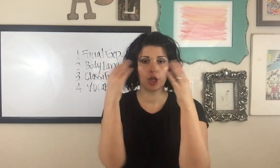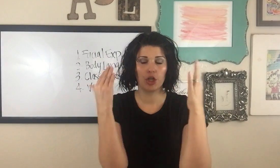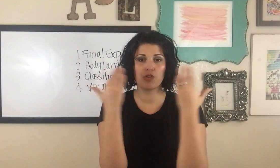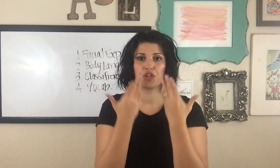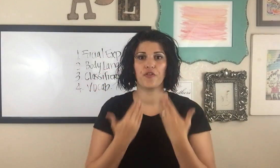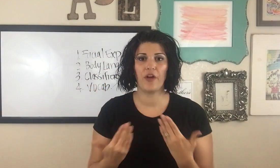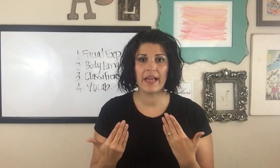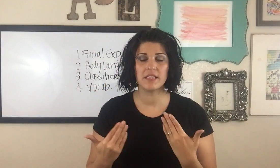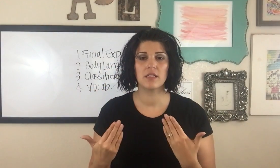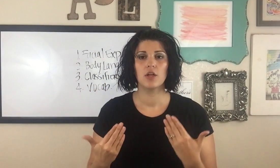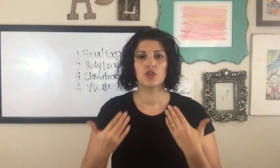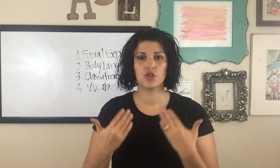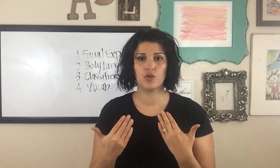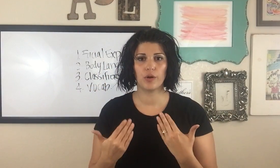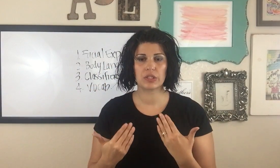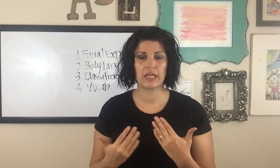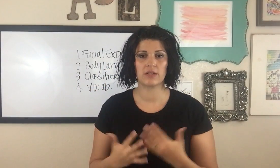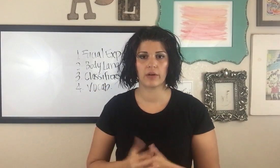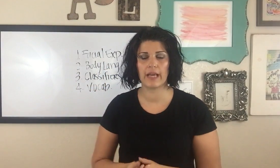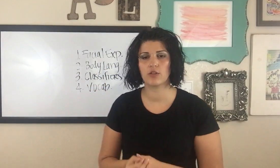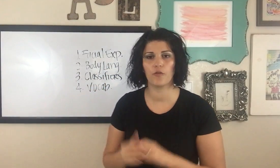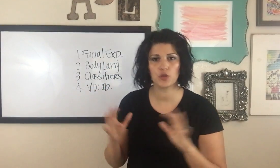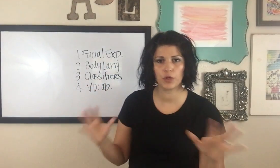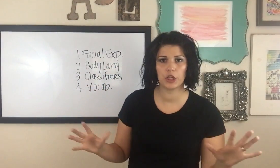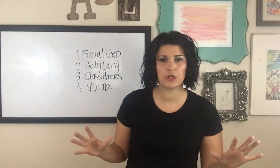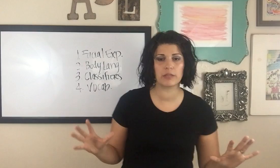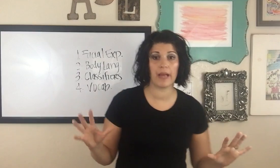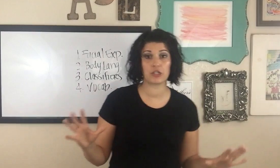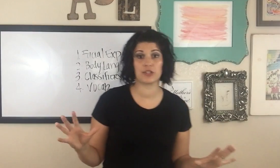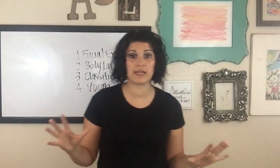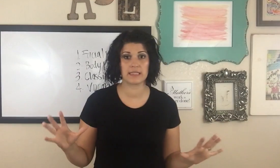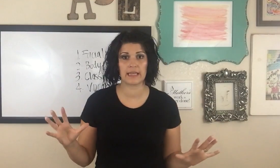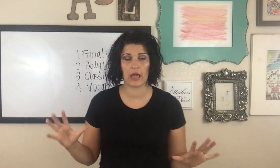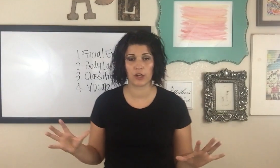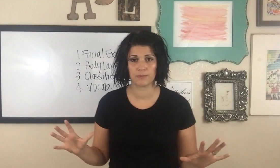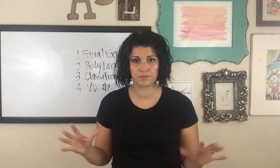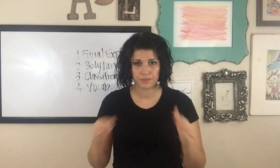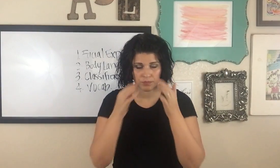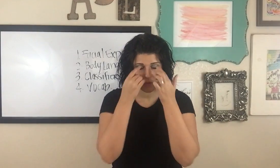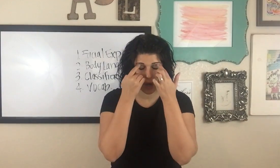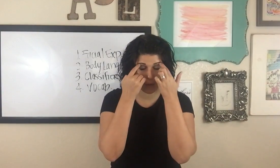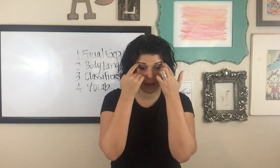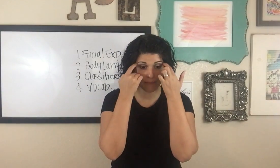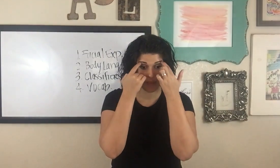You're going to use your face to do those things. Okay? So first we're going to do some exercises together, alright?